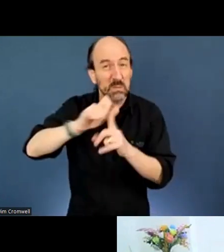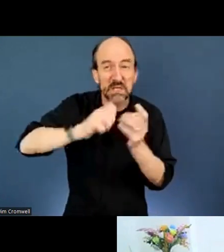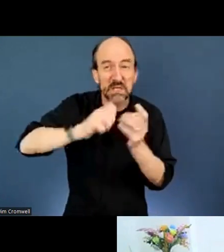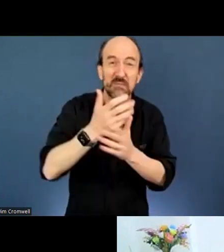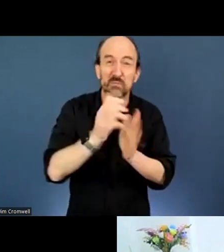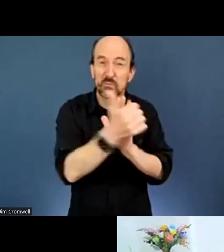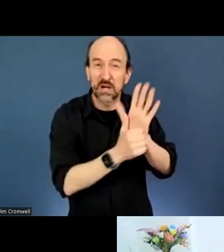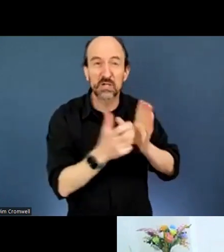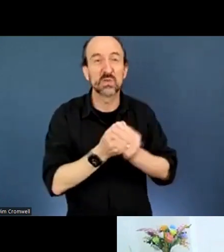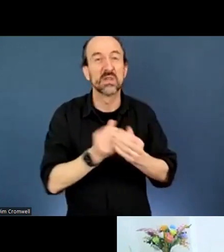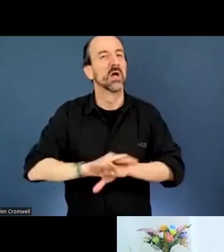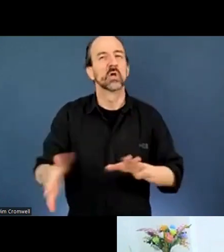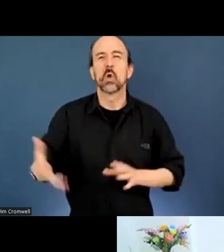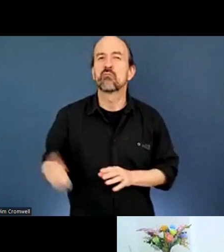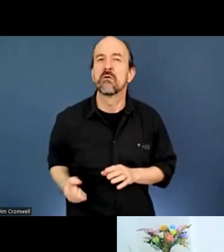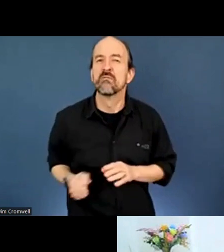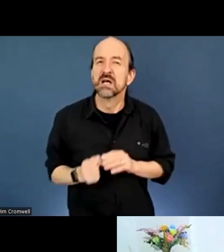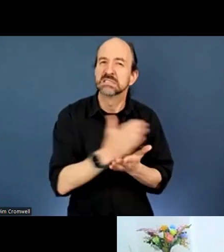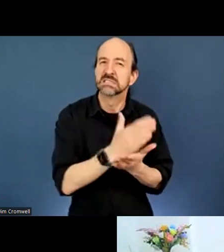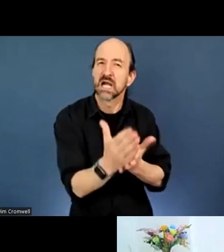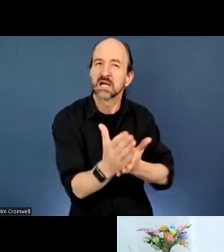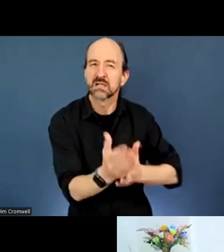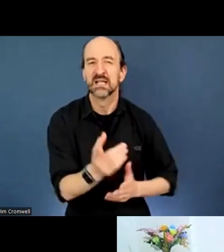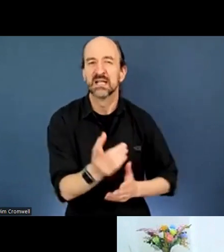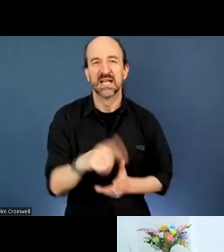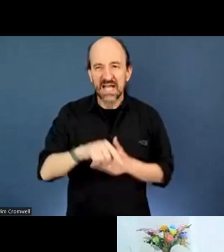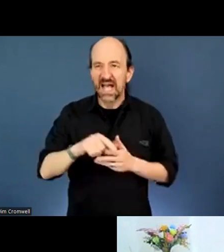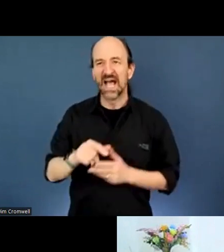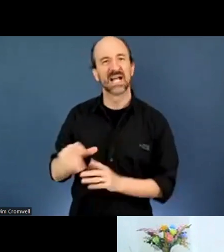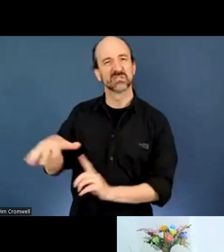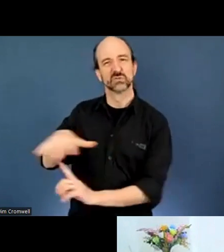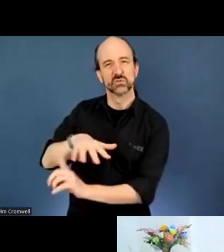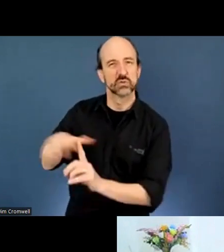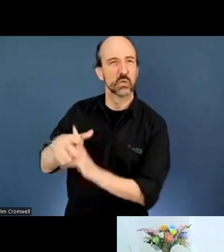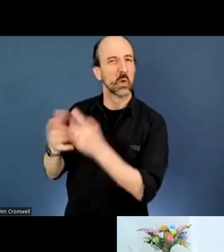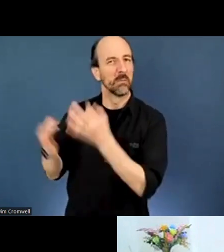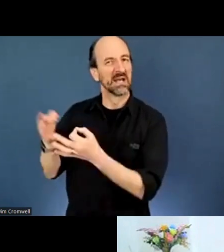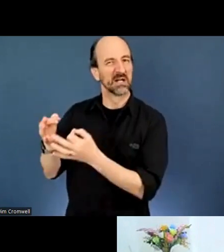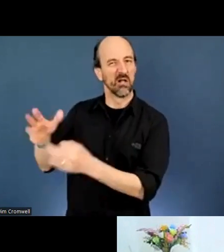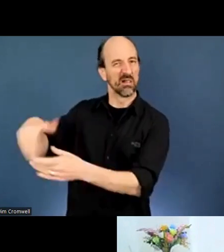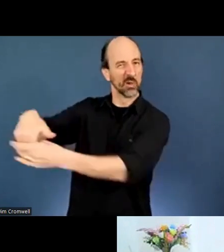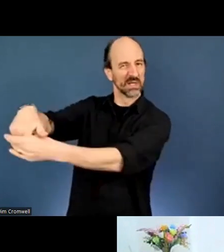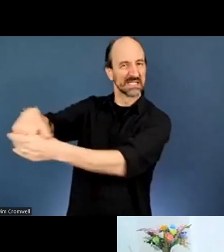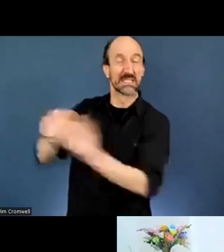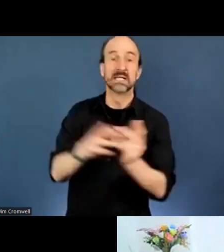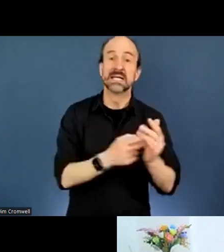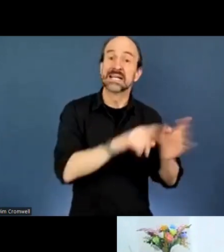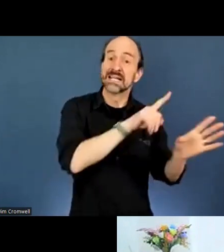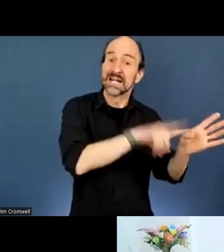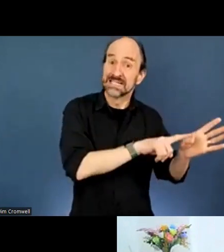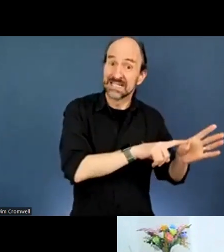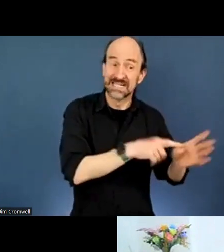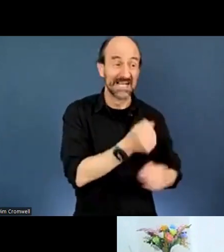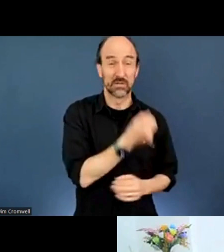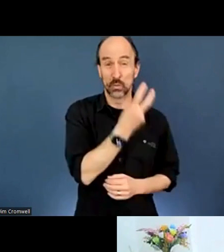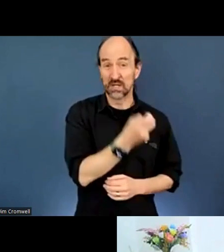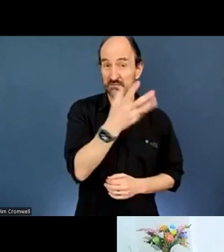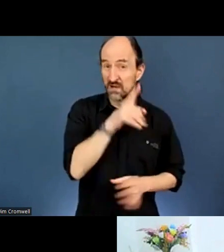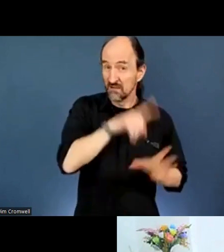sectors and rural socio-political context. Nancy brings over 25 years of experience in community led